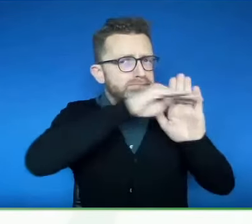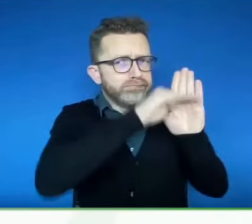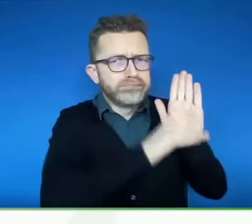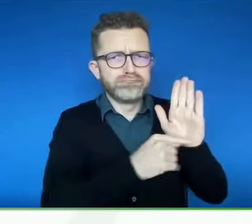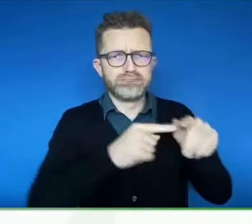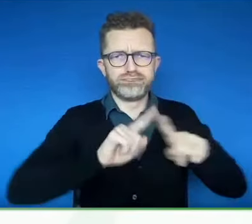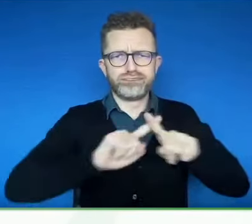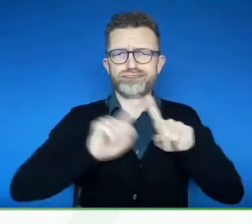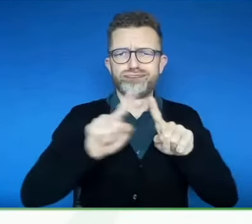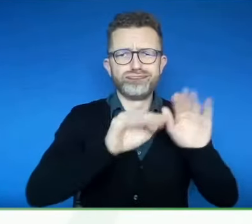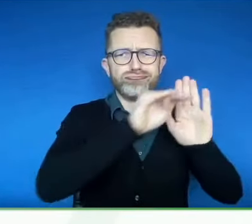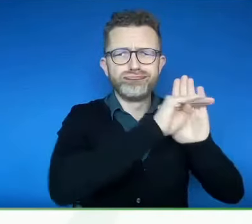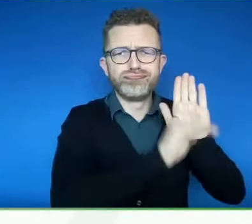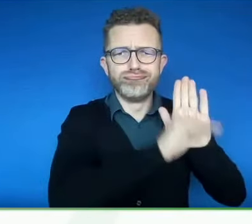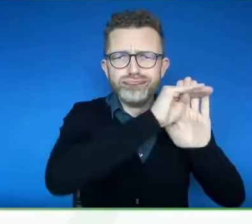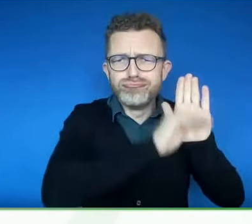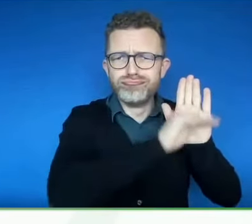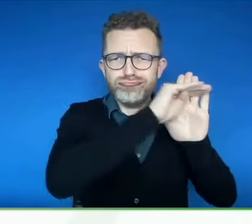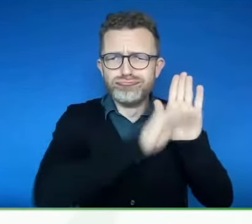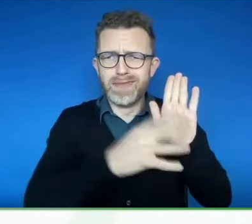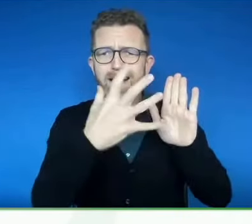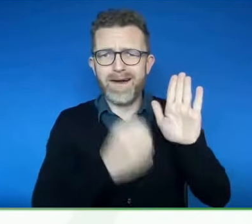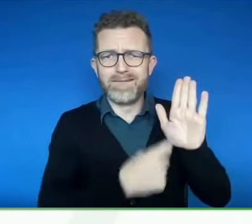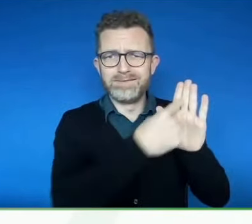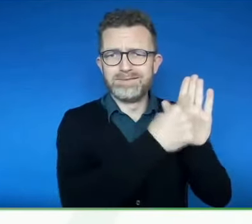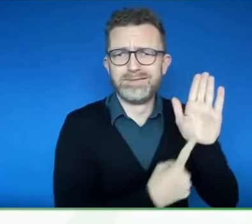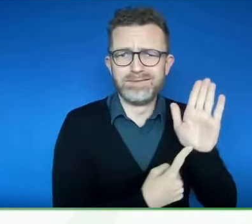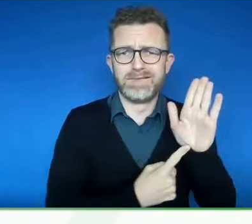of individuals, that is a lot of what international development does.